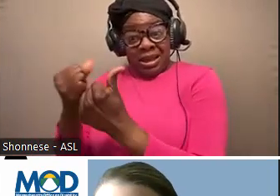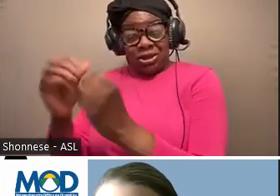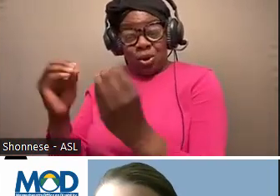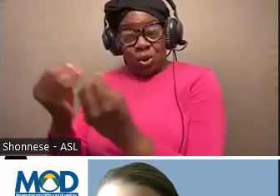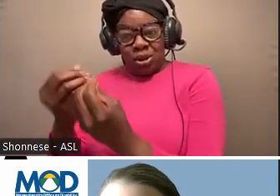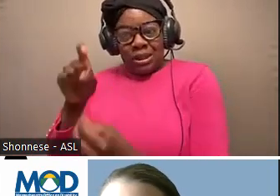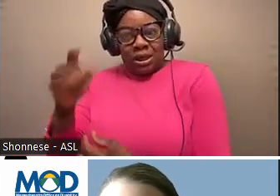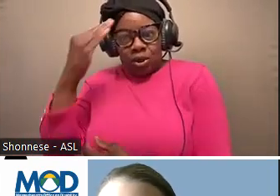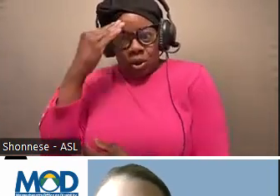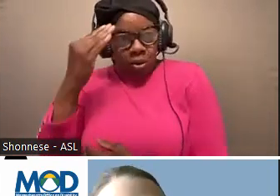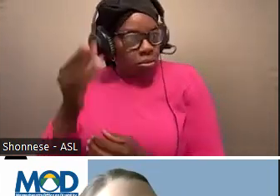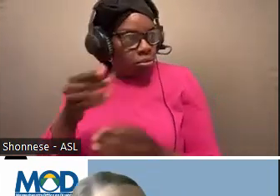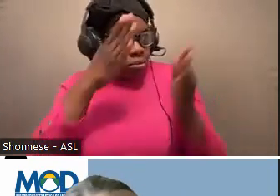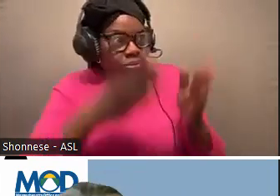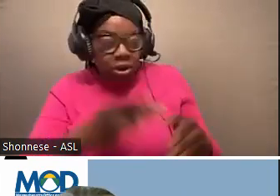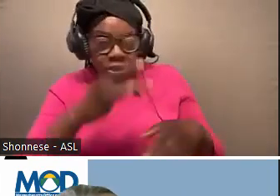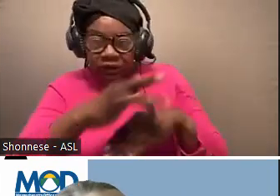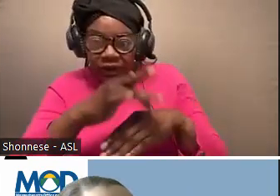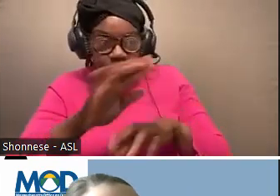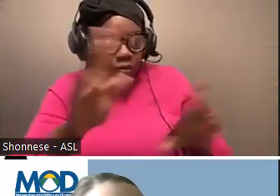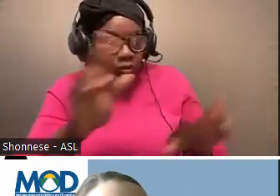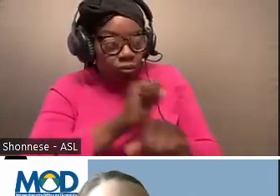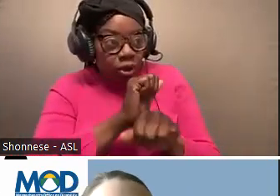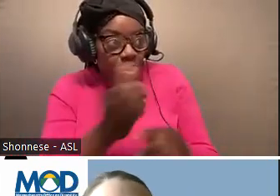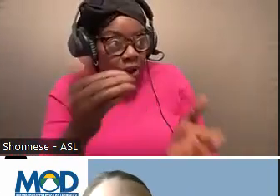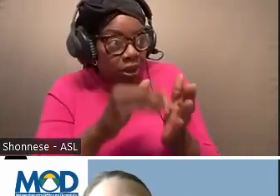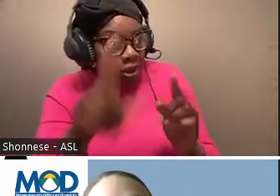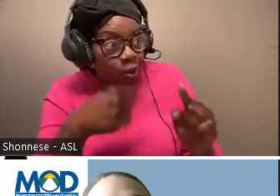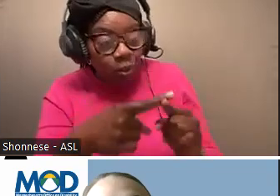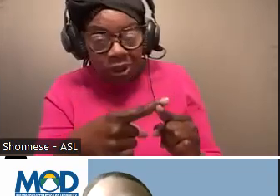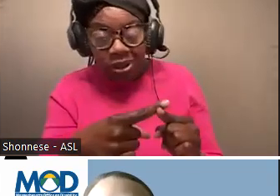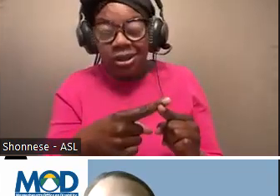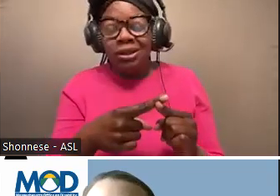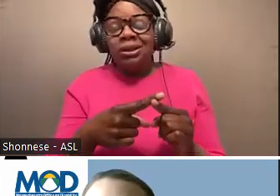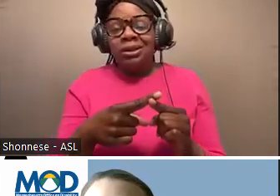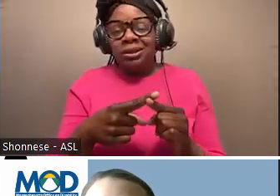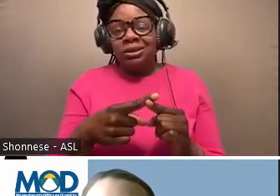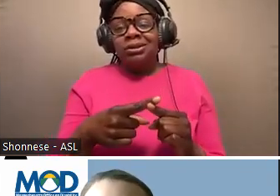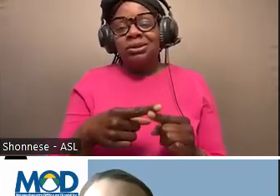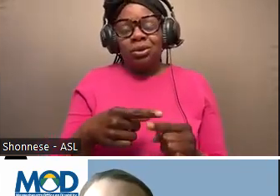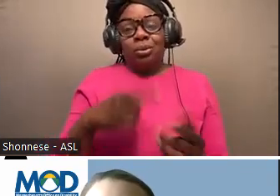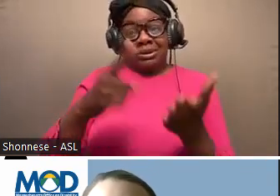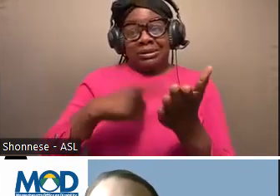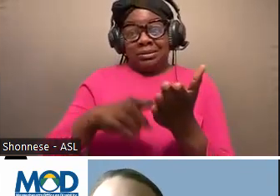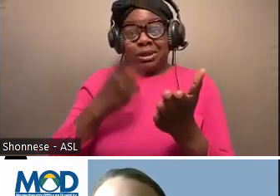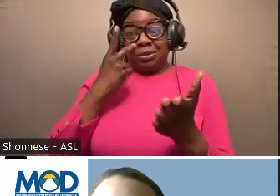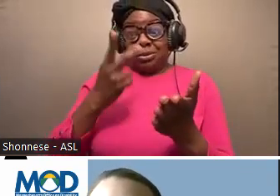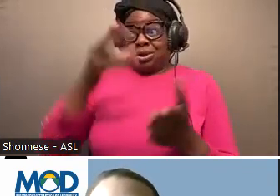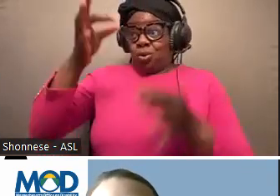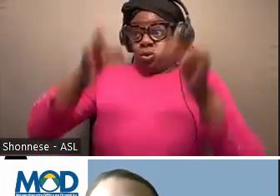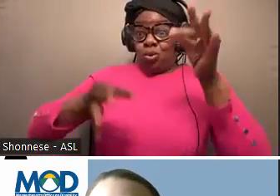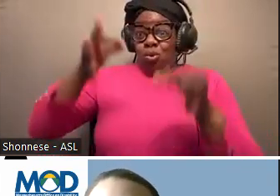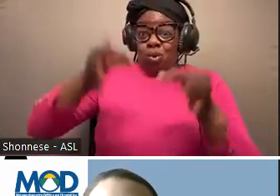to be available for work again. So, you do see Courts saying, you know,